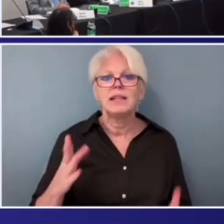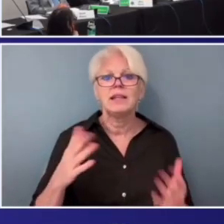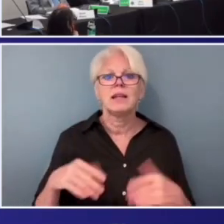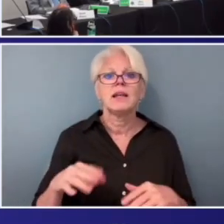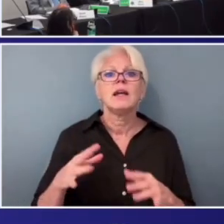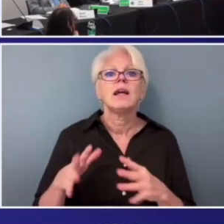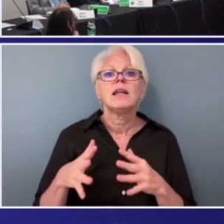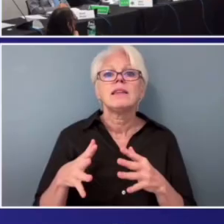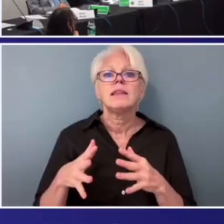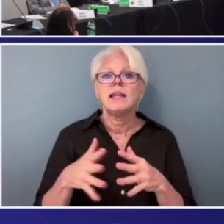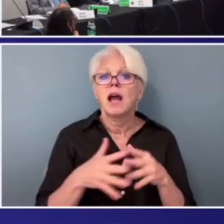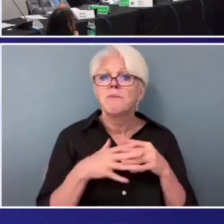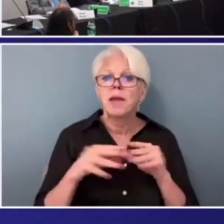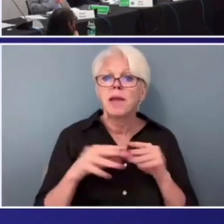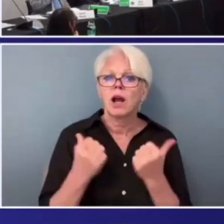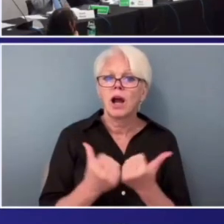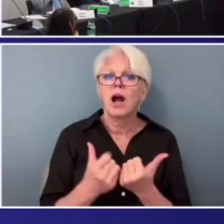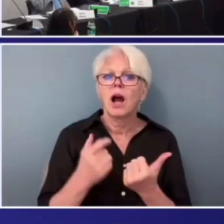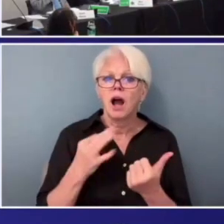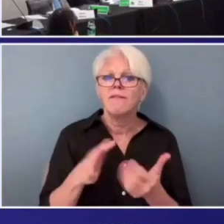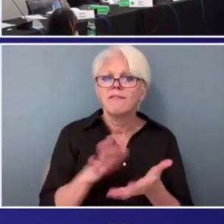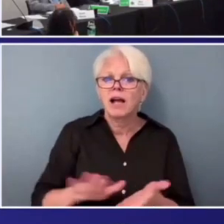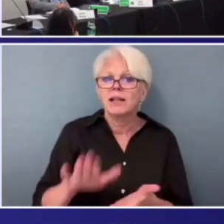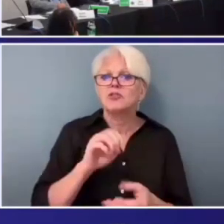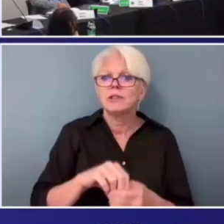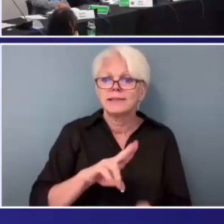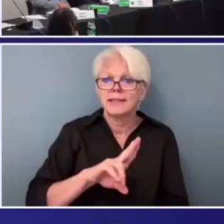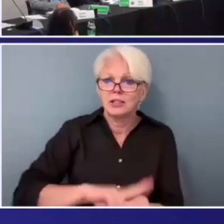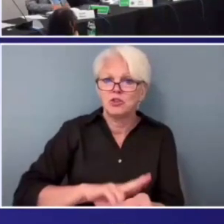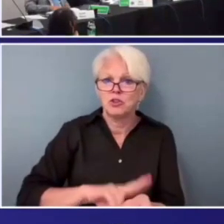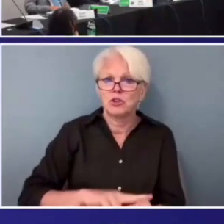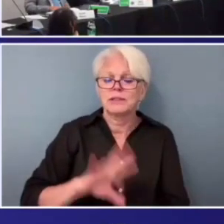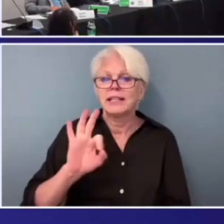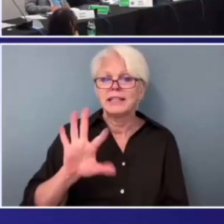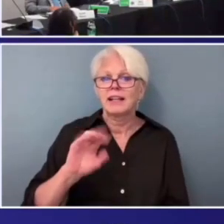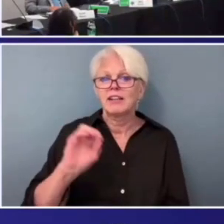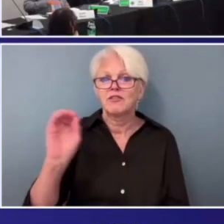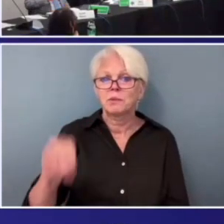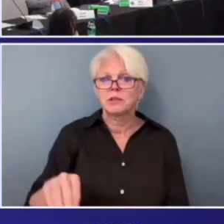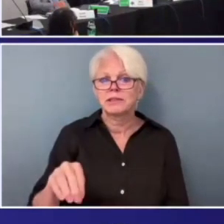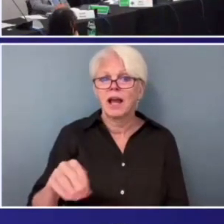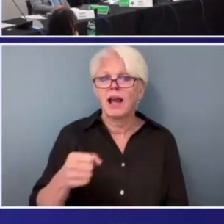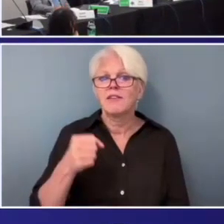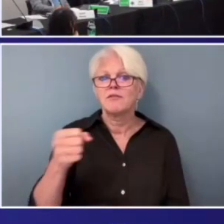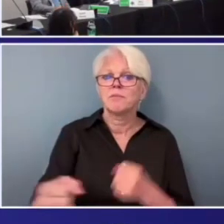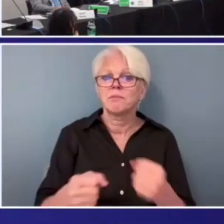Colleges and Nursing, 95% placement rate, 46 months from